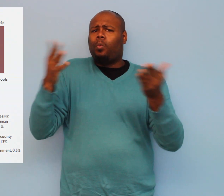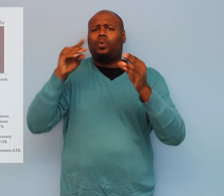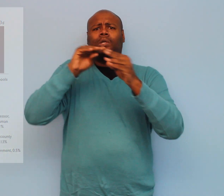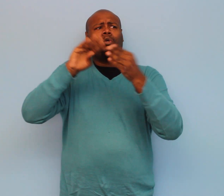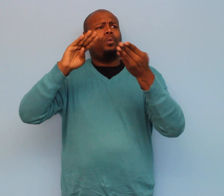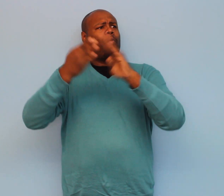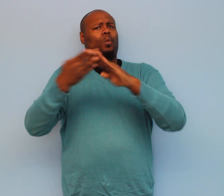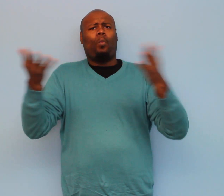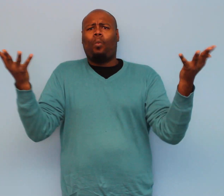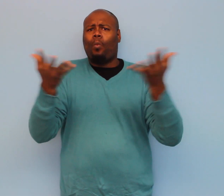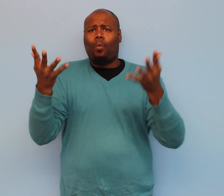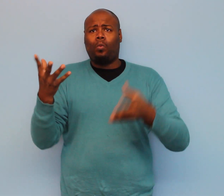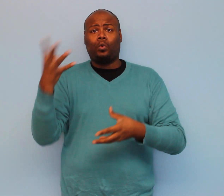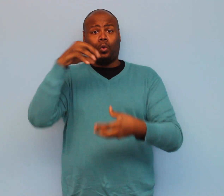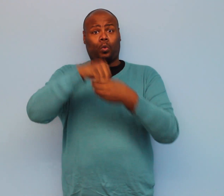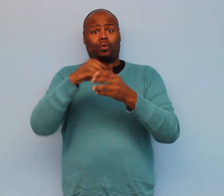What do these fees pay for?